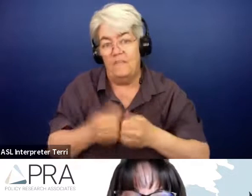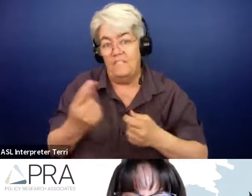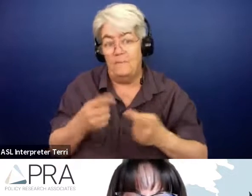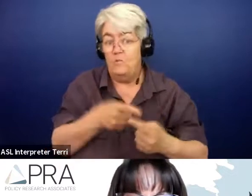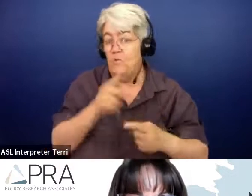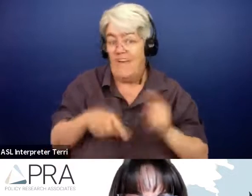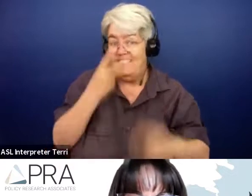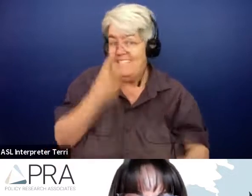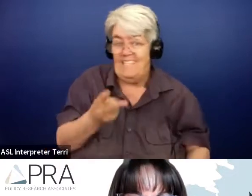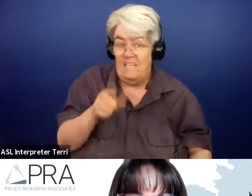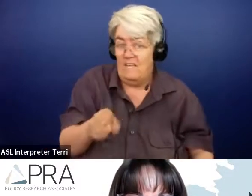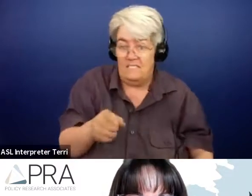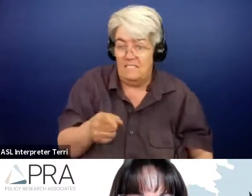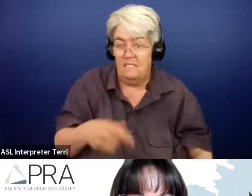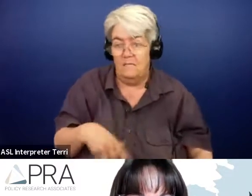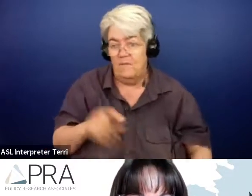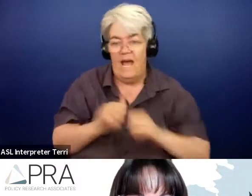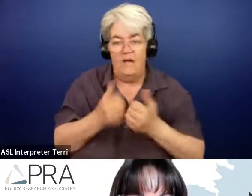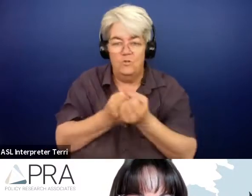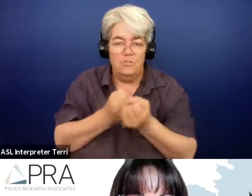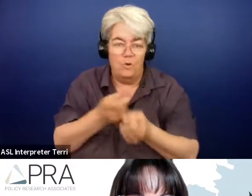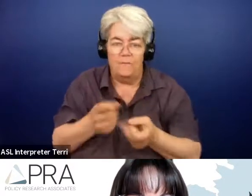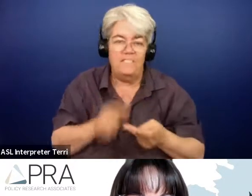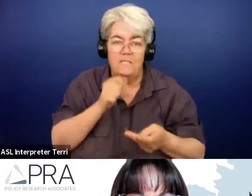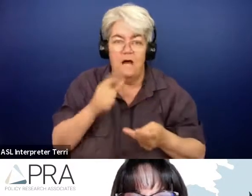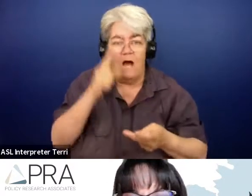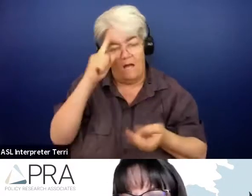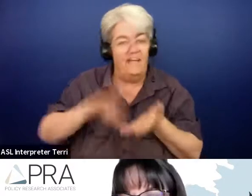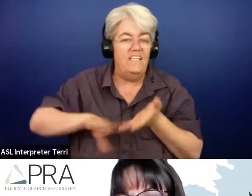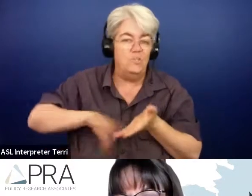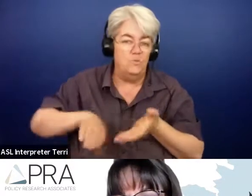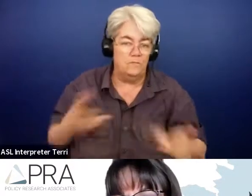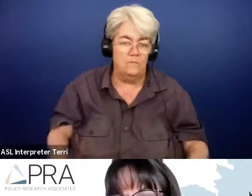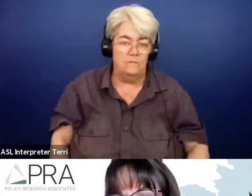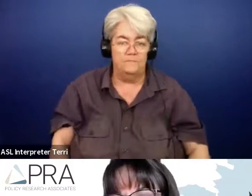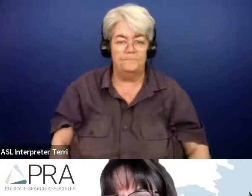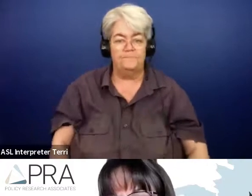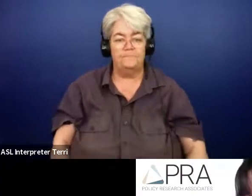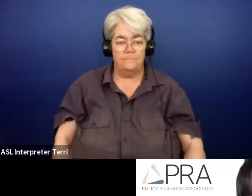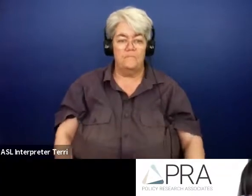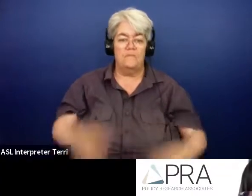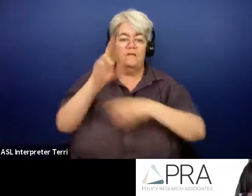see. Here is how to support them. It is not an execution. That sort of thing.